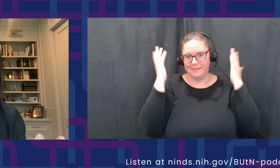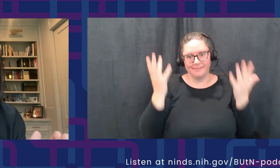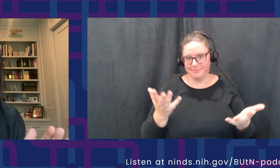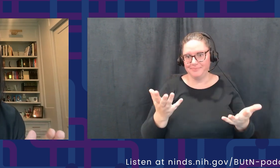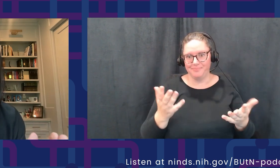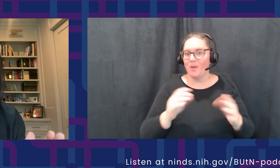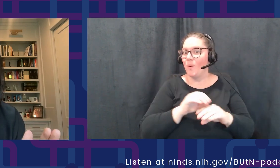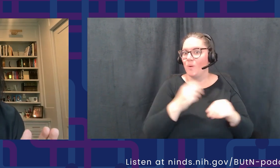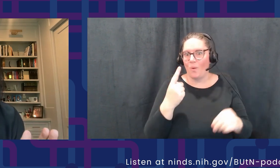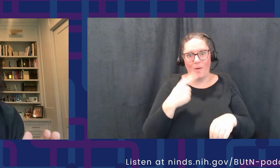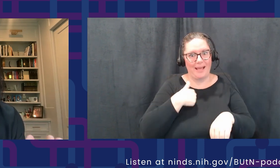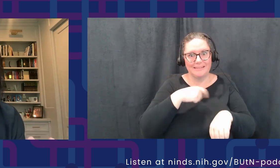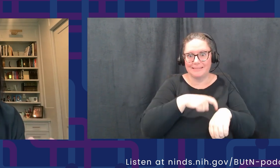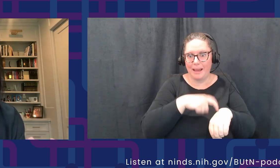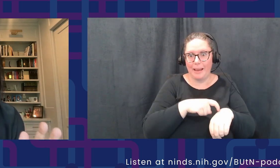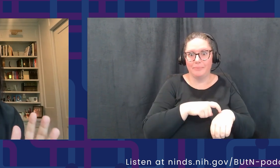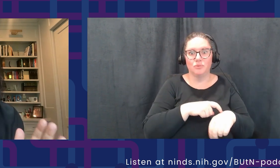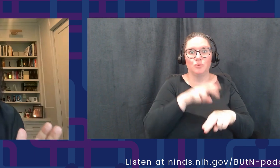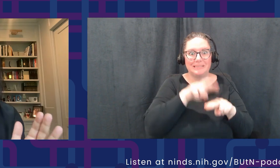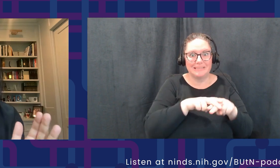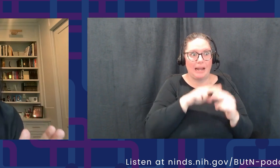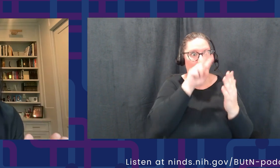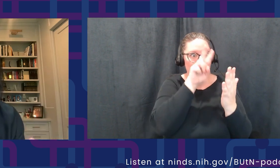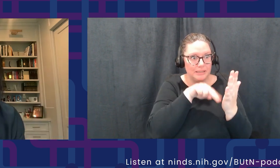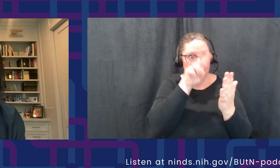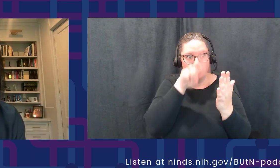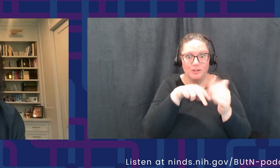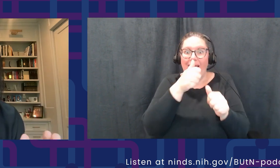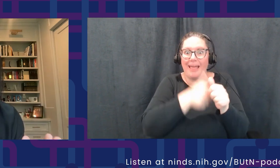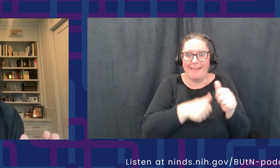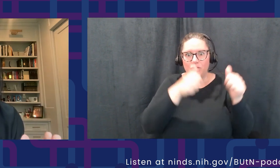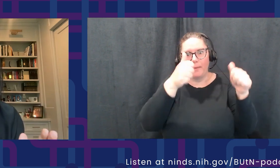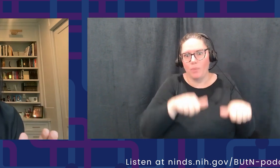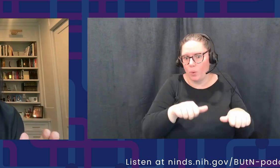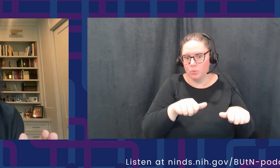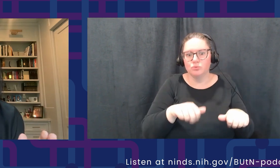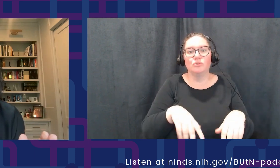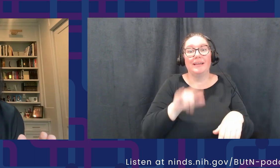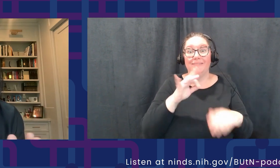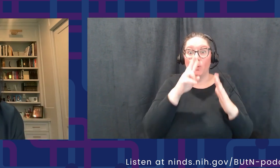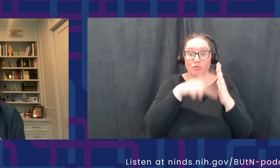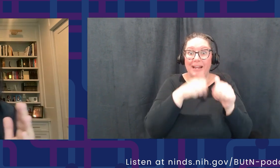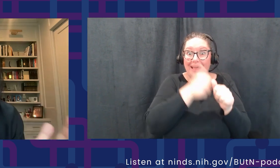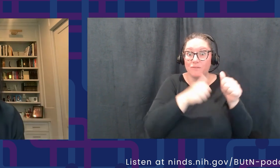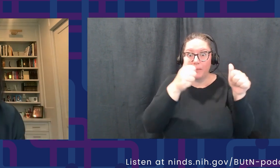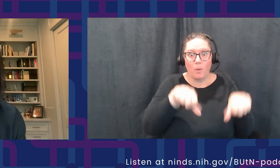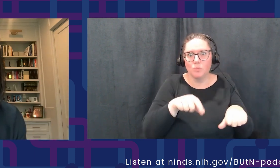Nobody has time to sit and read every poster. If you're going to read every poster, you will not learn much.